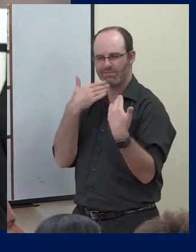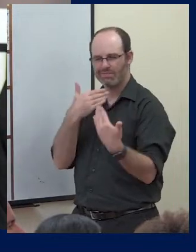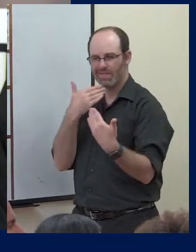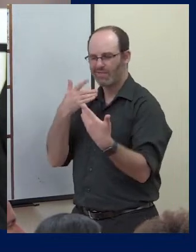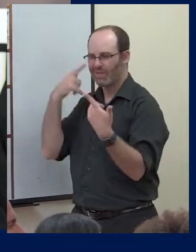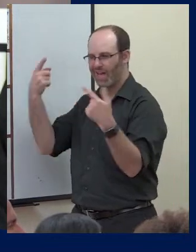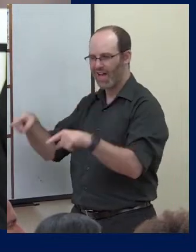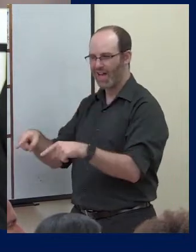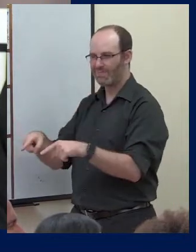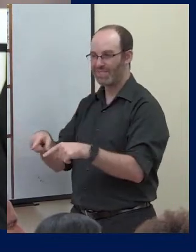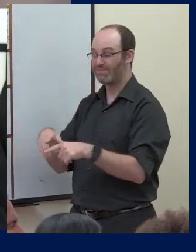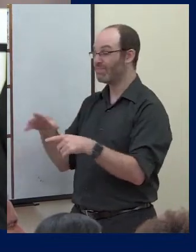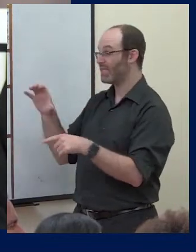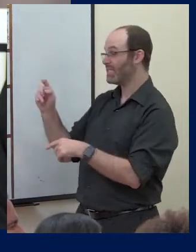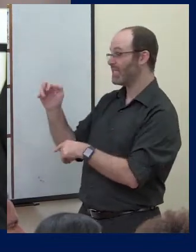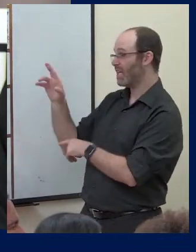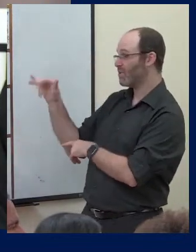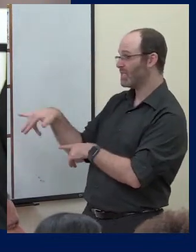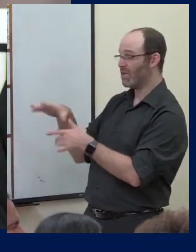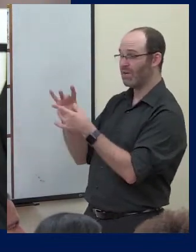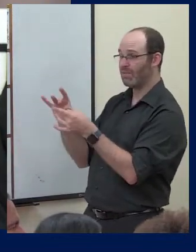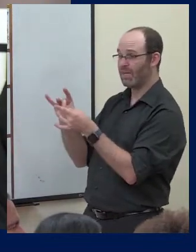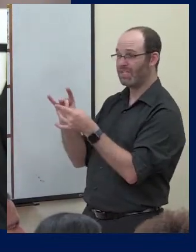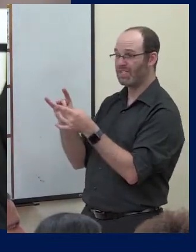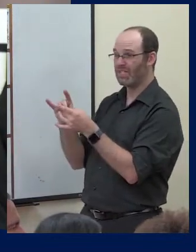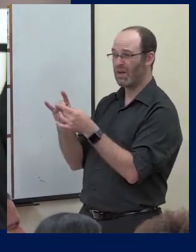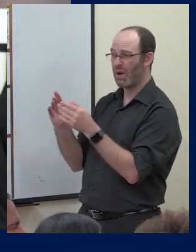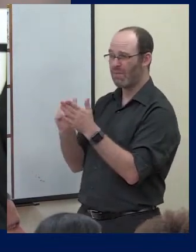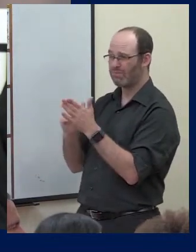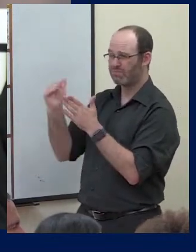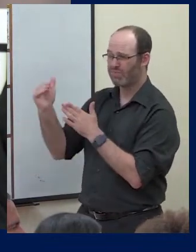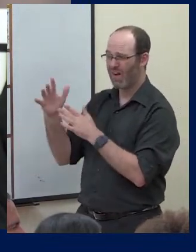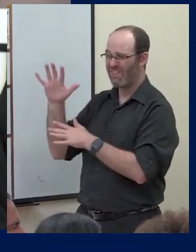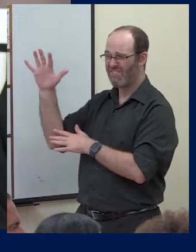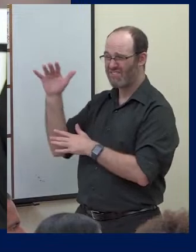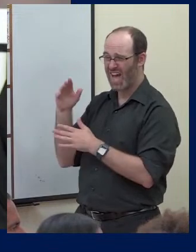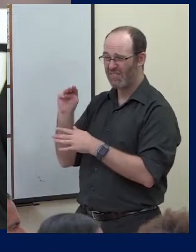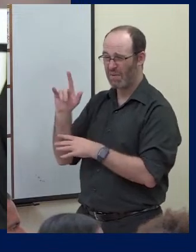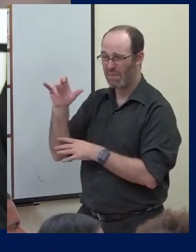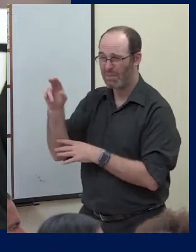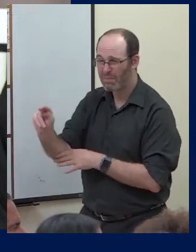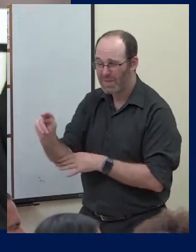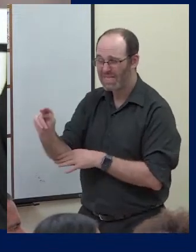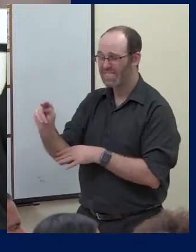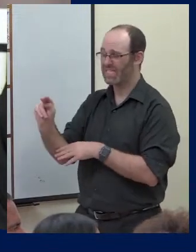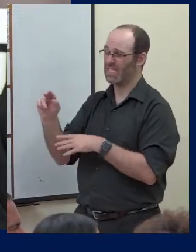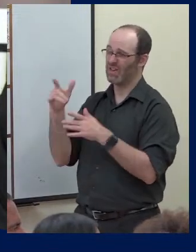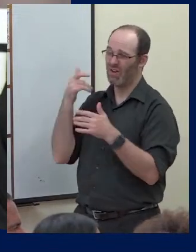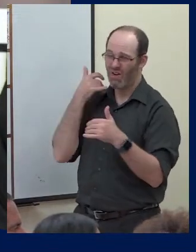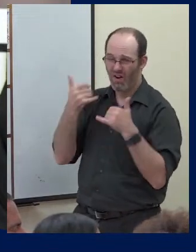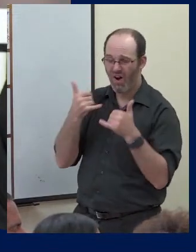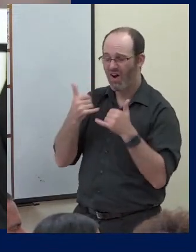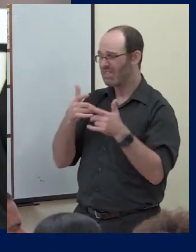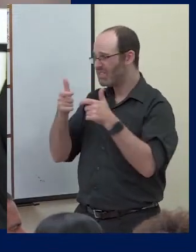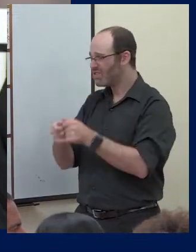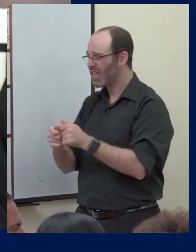Secretary mentioned there been over 5 million calls, text, and chest that come in the last